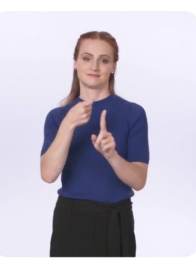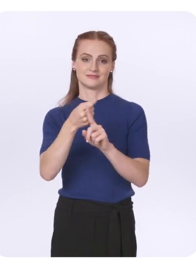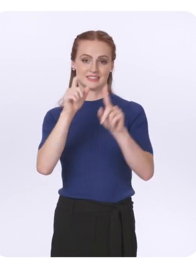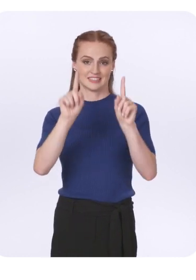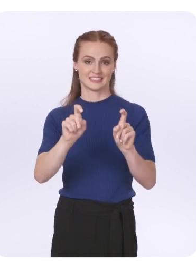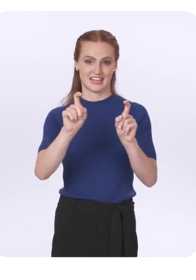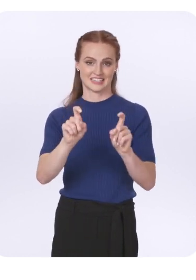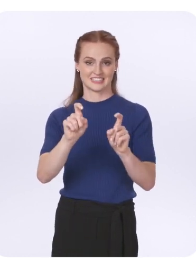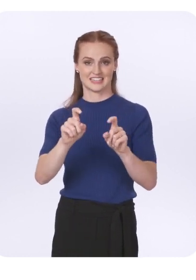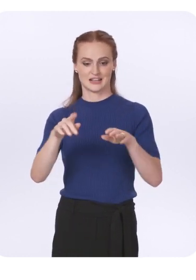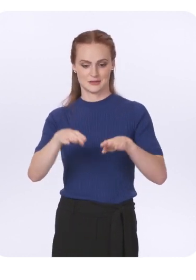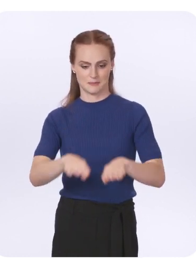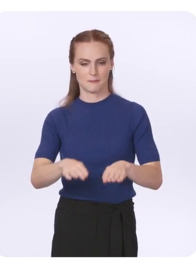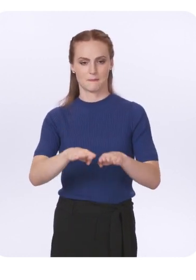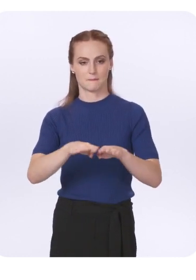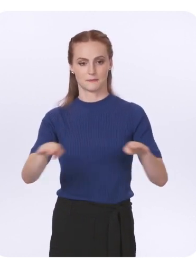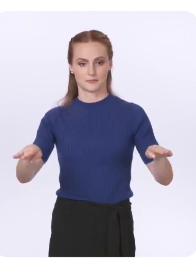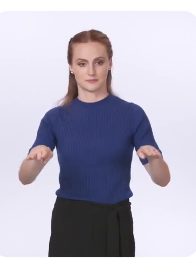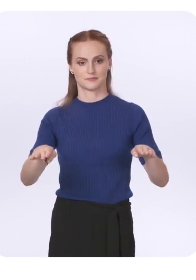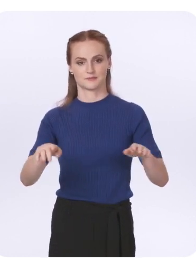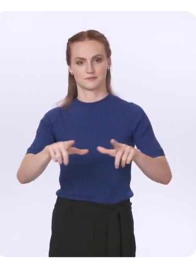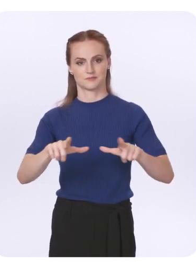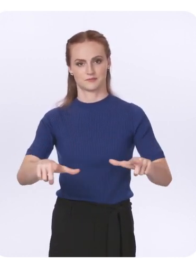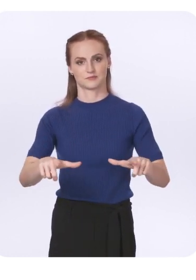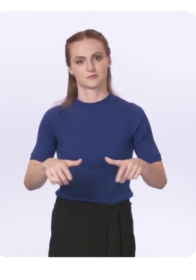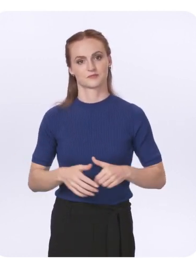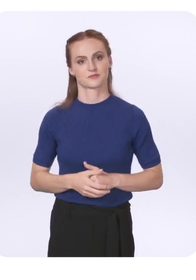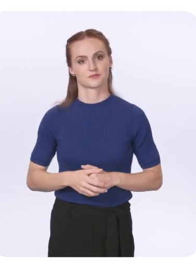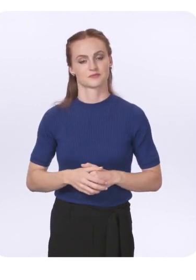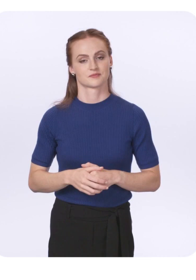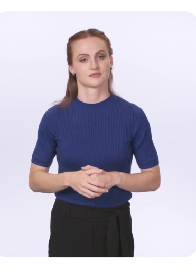And how am I moving objects around? That's our hand tracking.